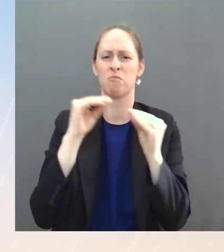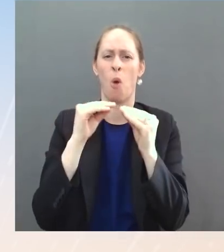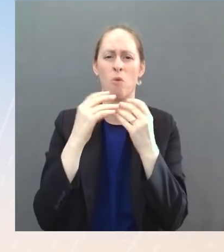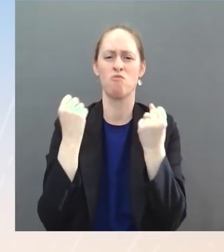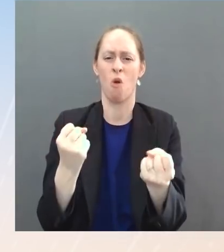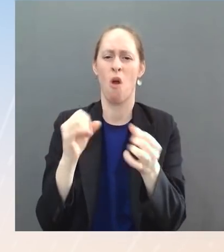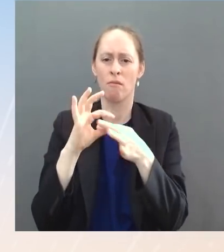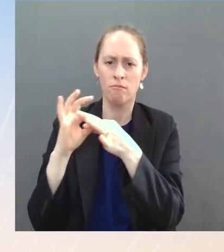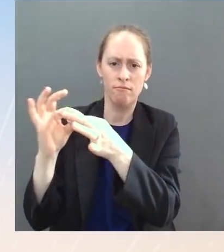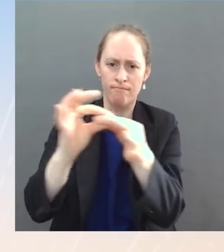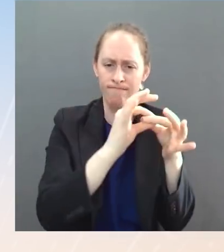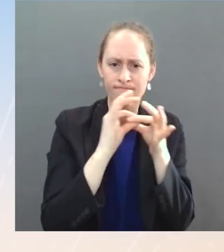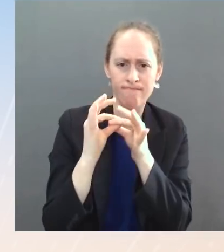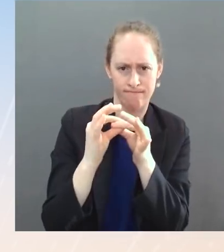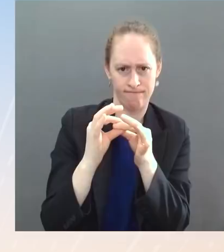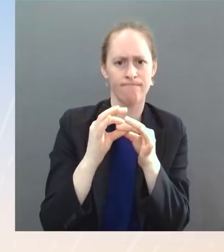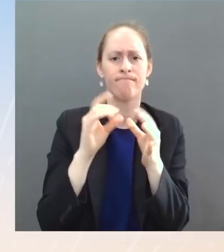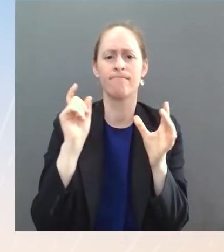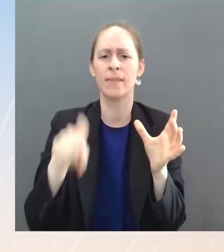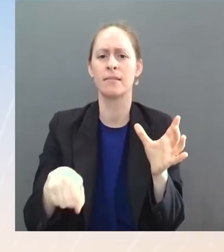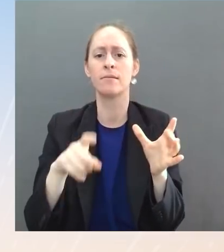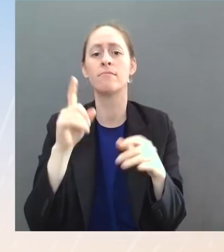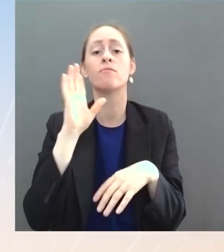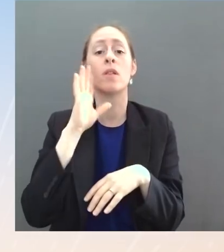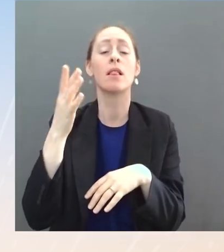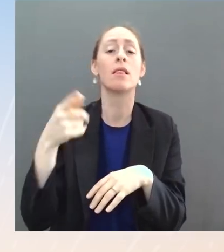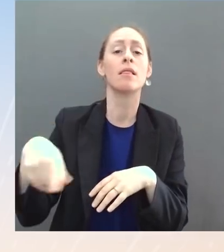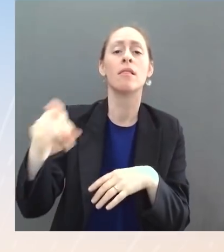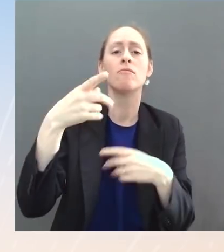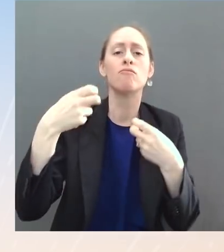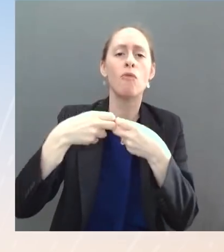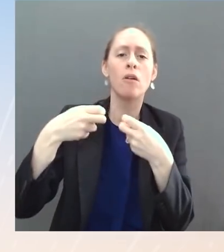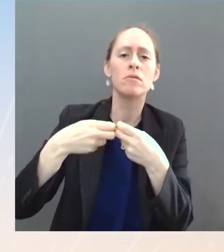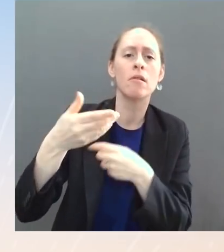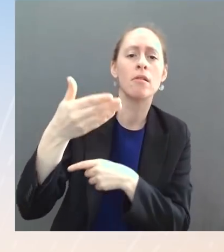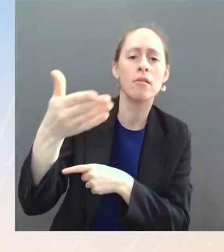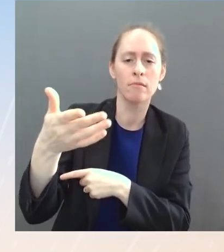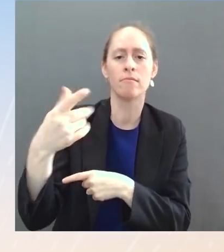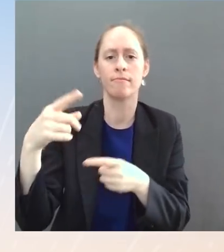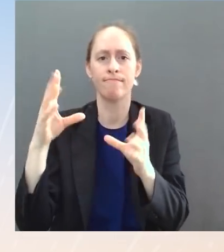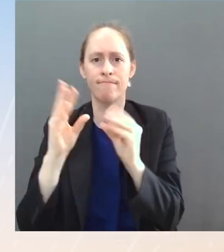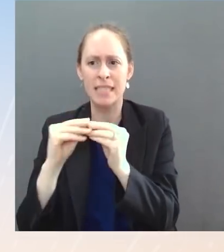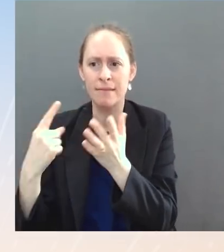the Russians have now realized that the West will not break. At this juncture,